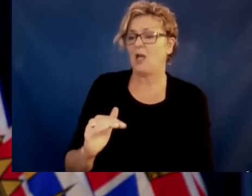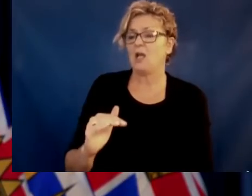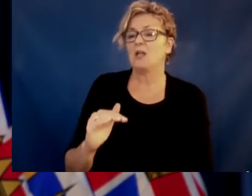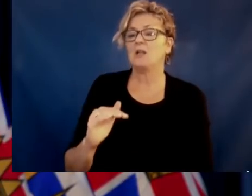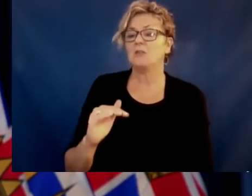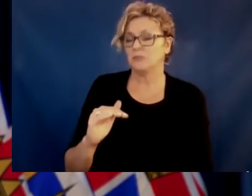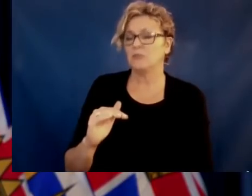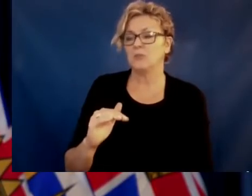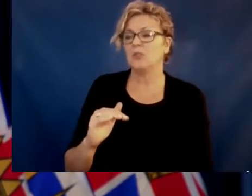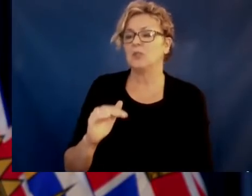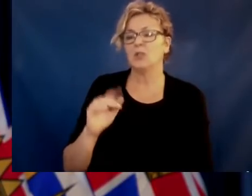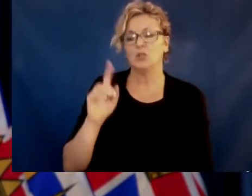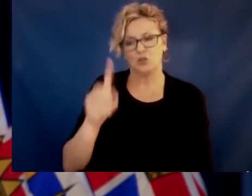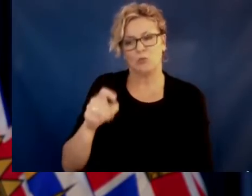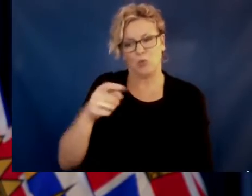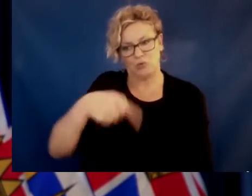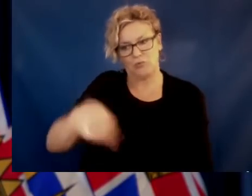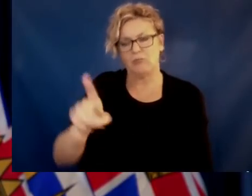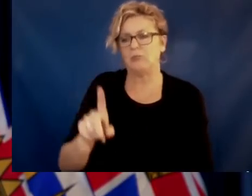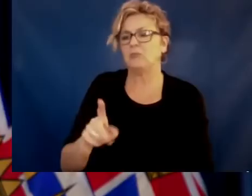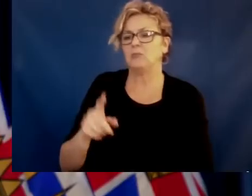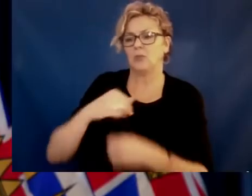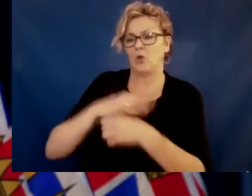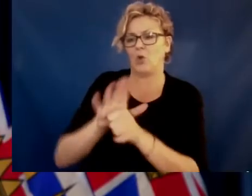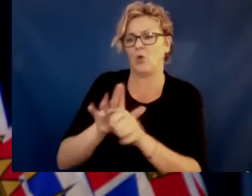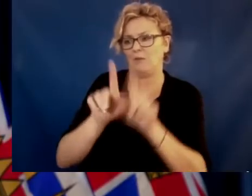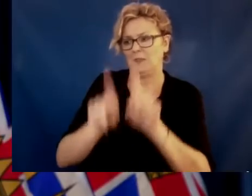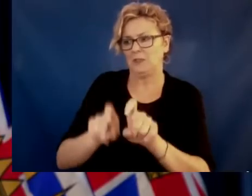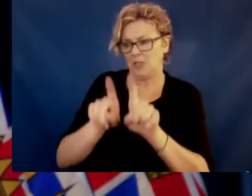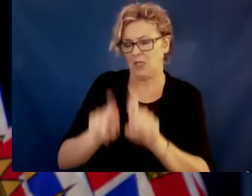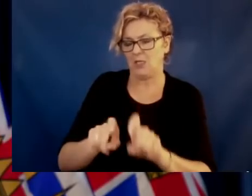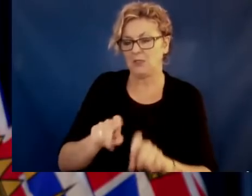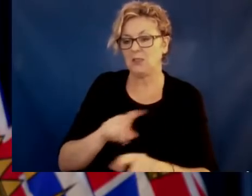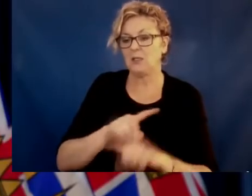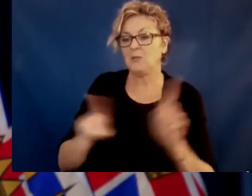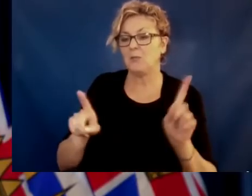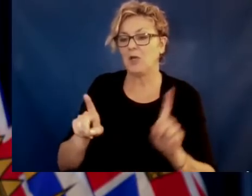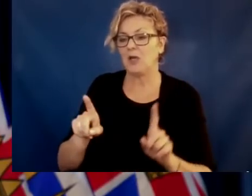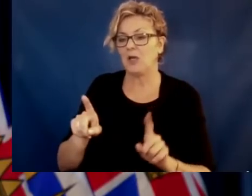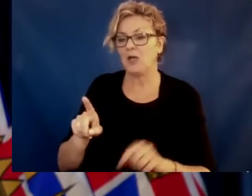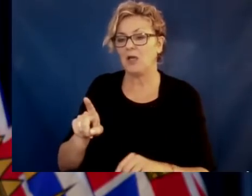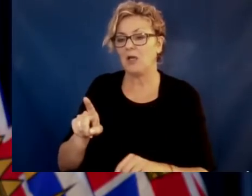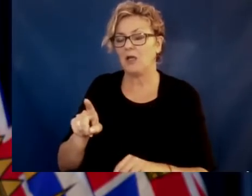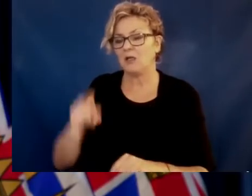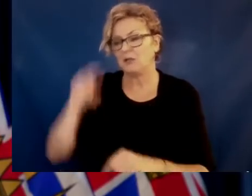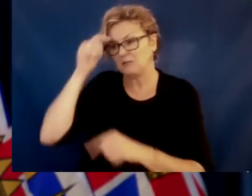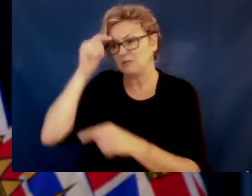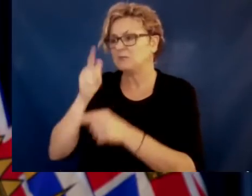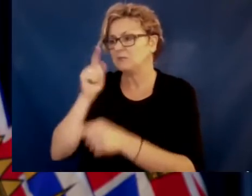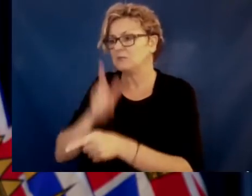where contact tracing it could be traced to almost irrelevant if you have one sibling in the house having